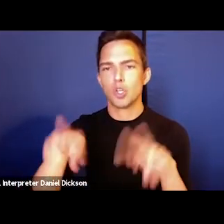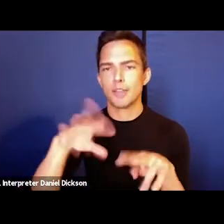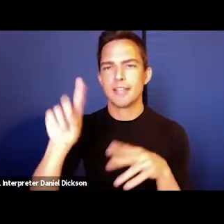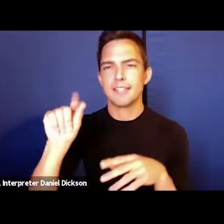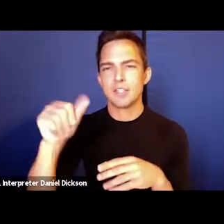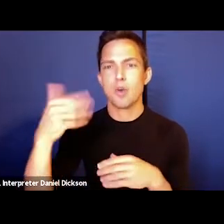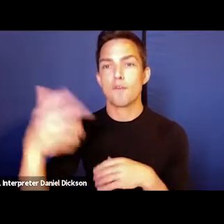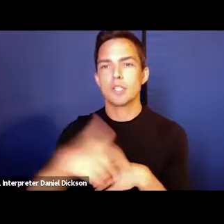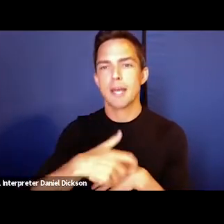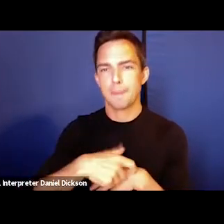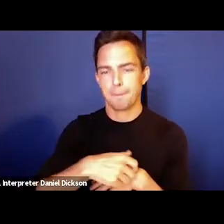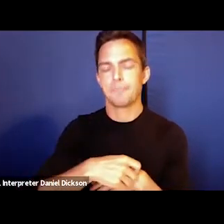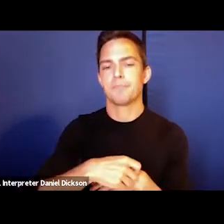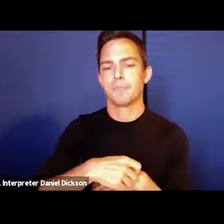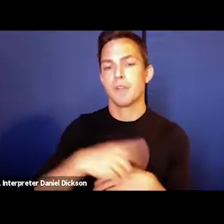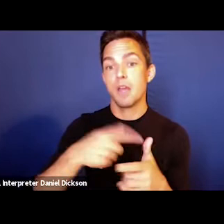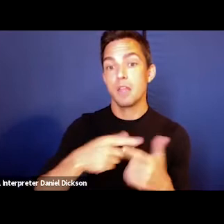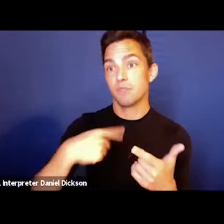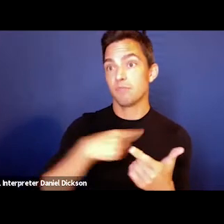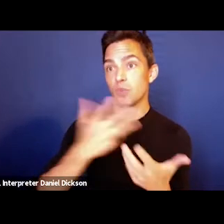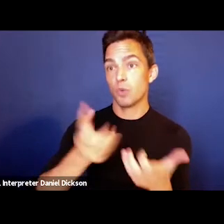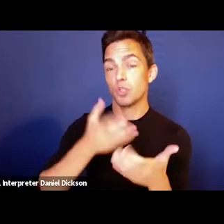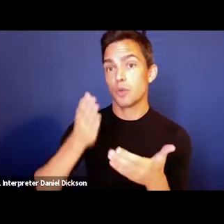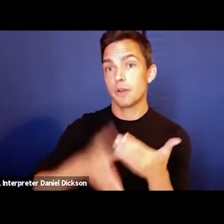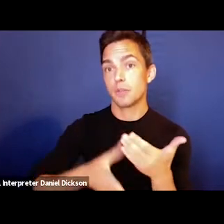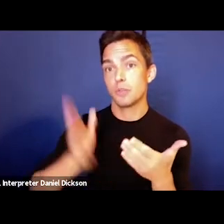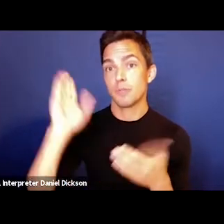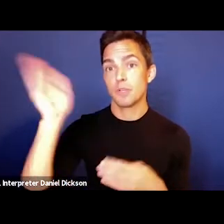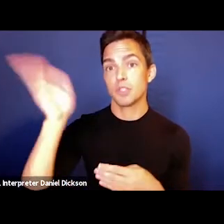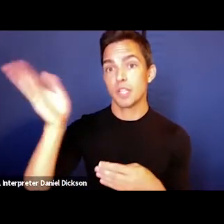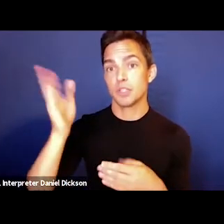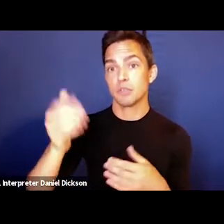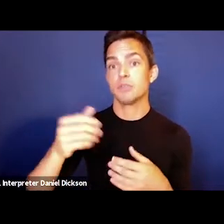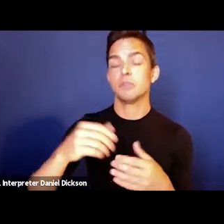and then we really want to conclude our presentation with highlighting some examples